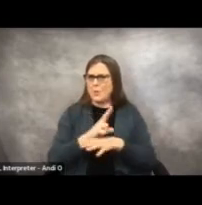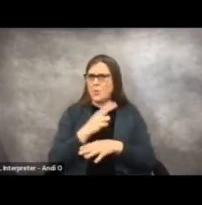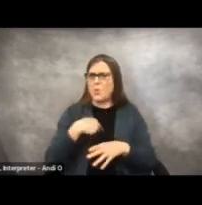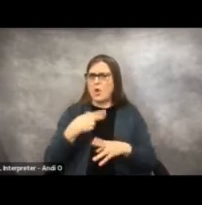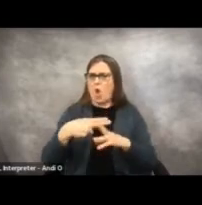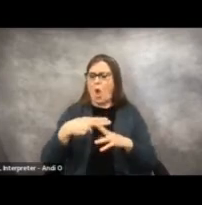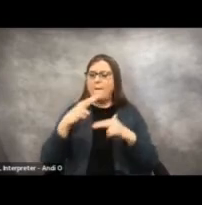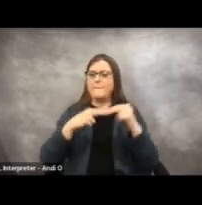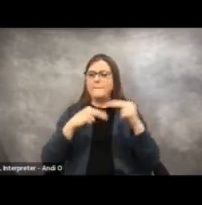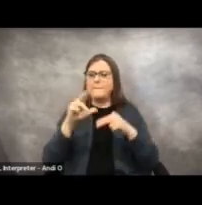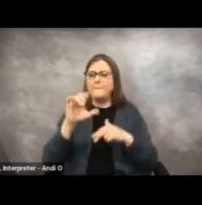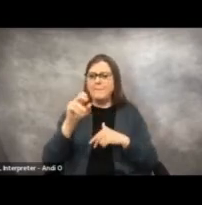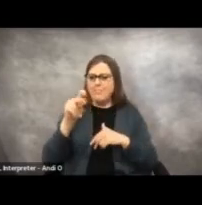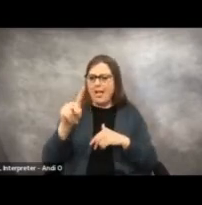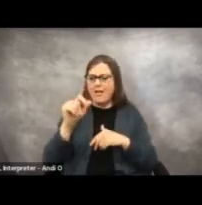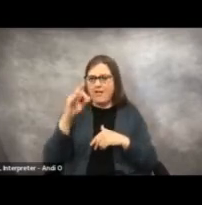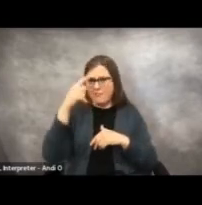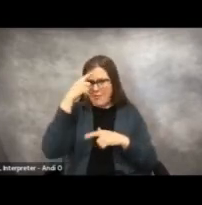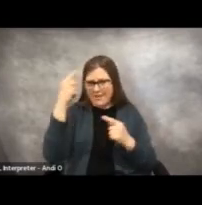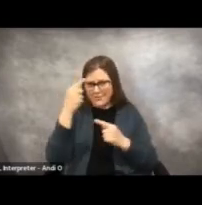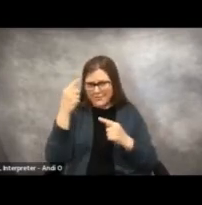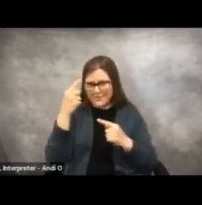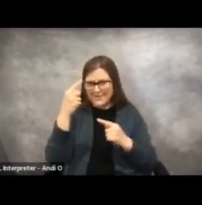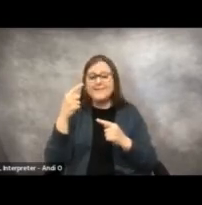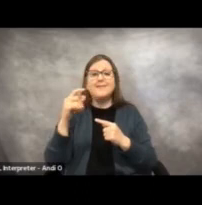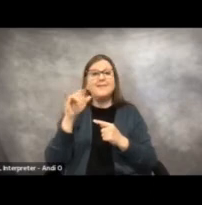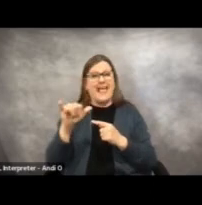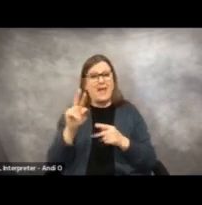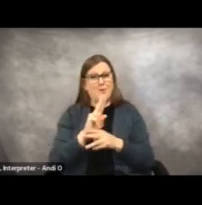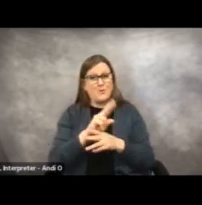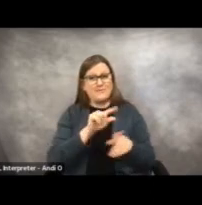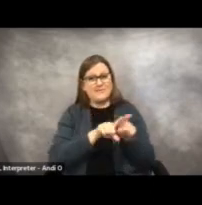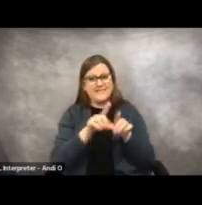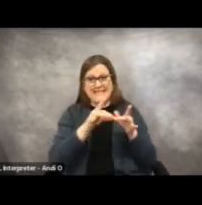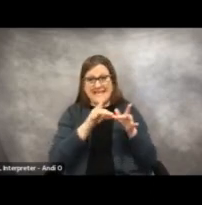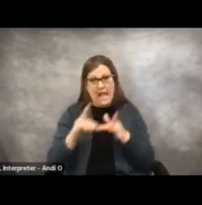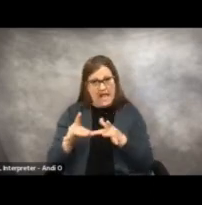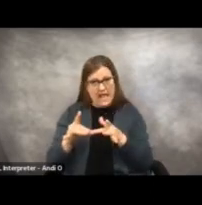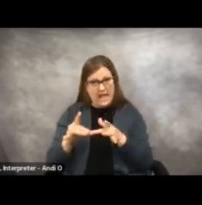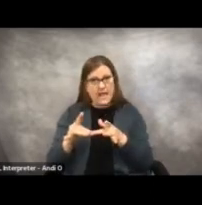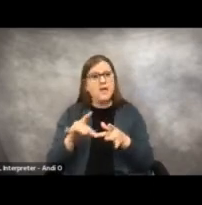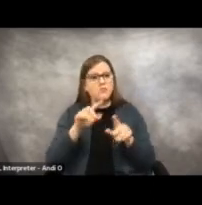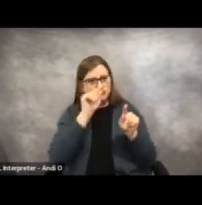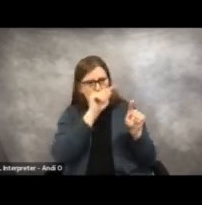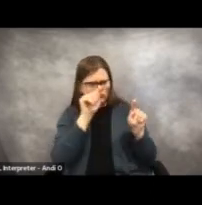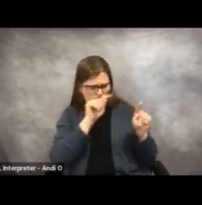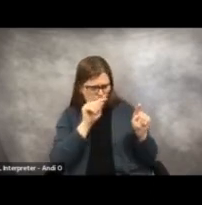brain injury. And this matrix can be used as a guide to determine certain assessments